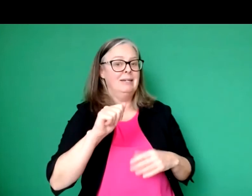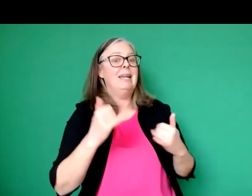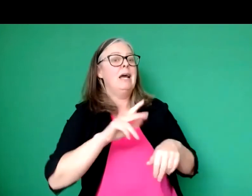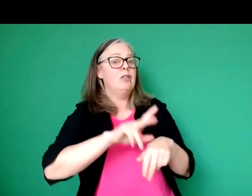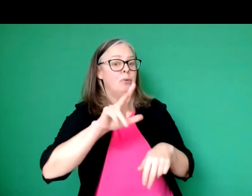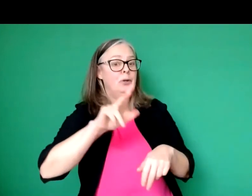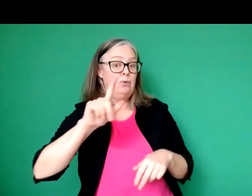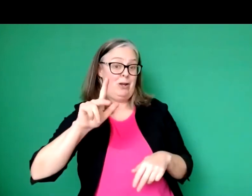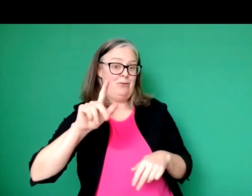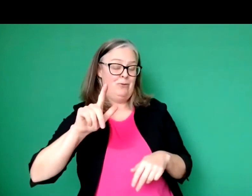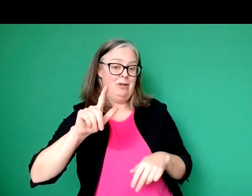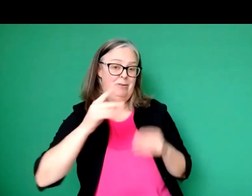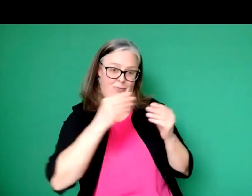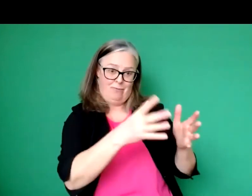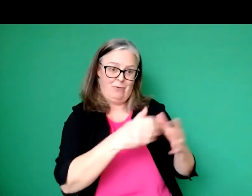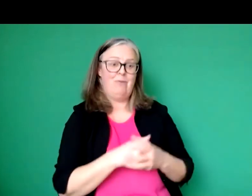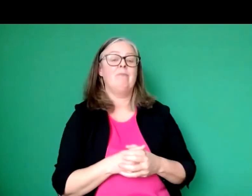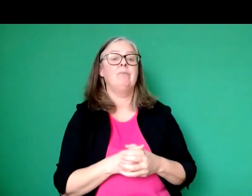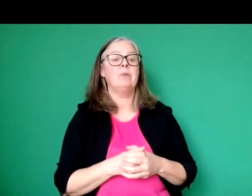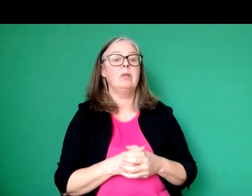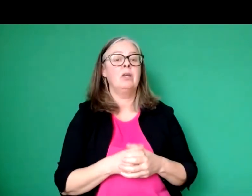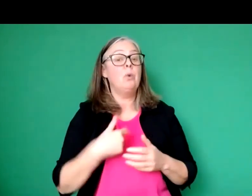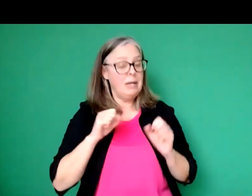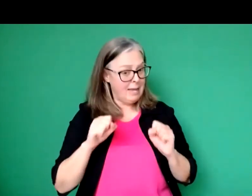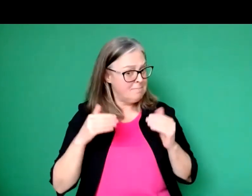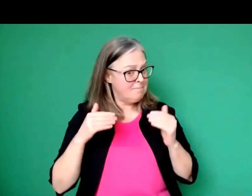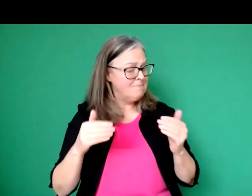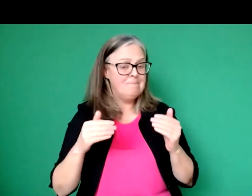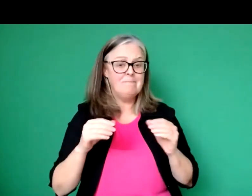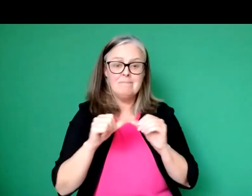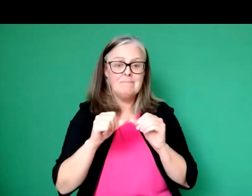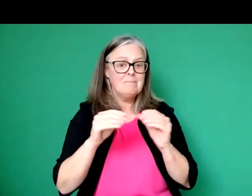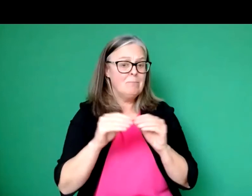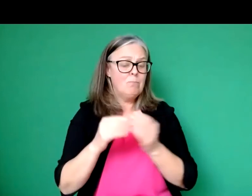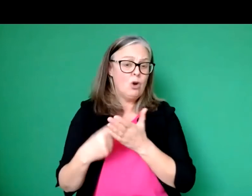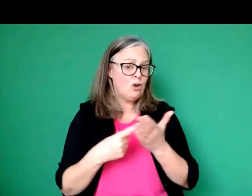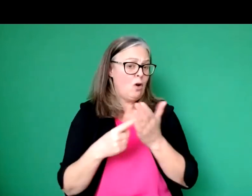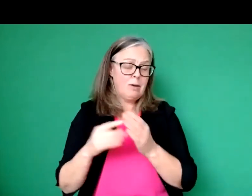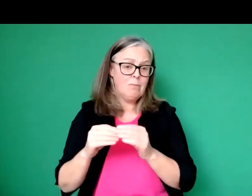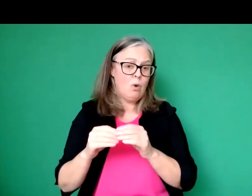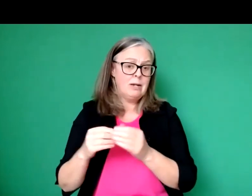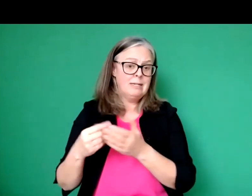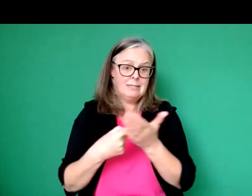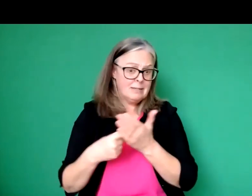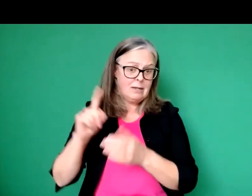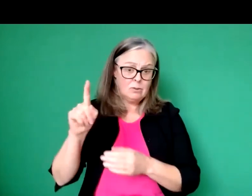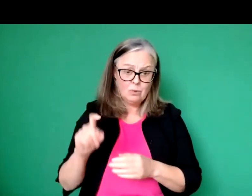um and we you can keep talking we can keep doing our panel discussion um but we can go over time